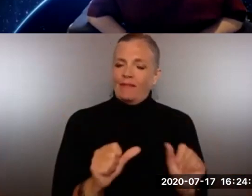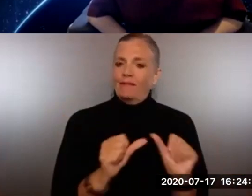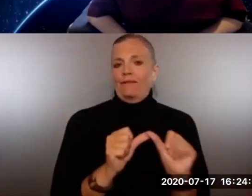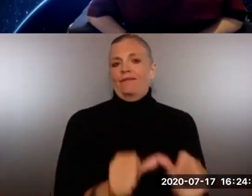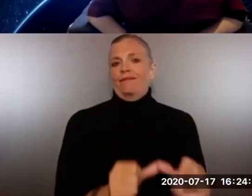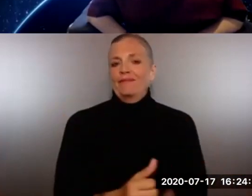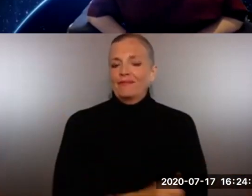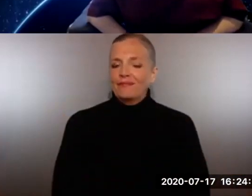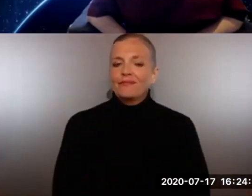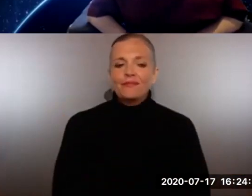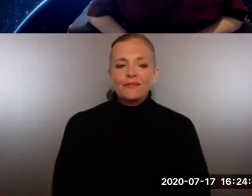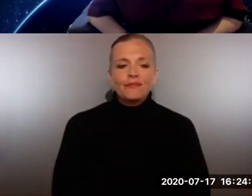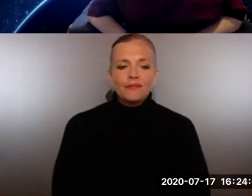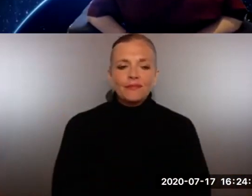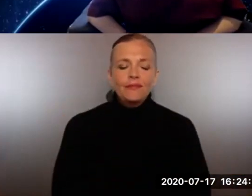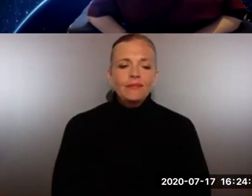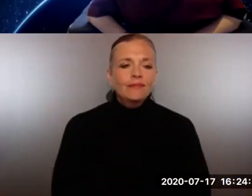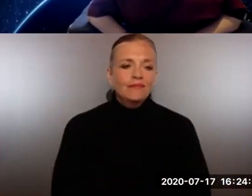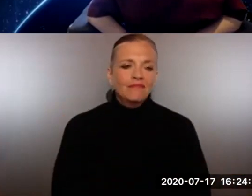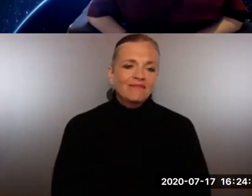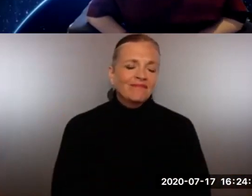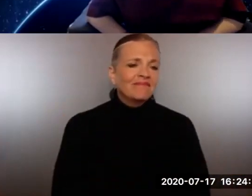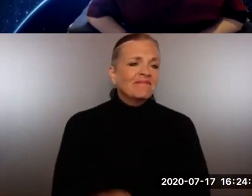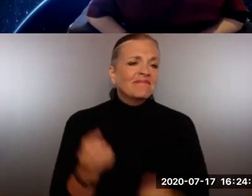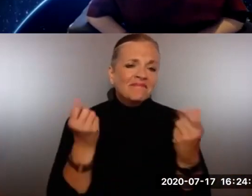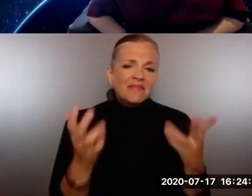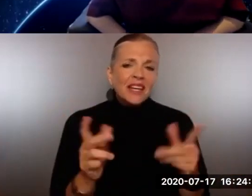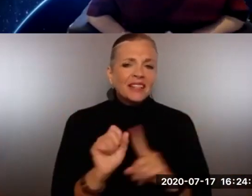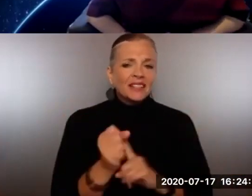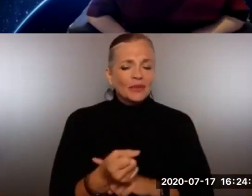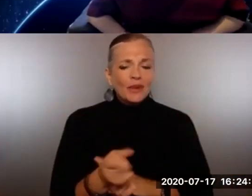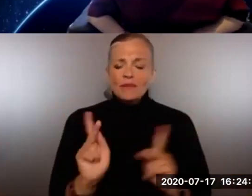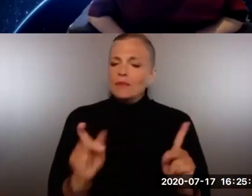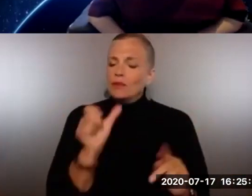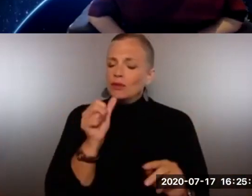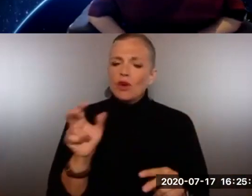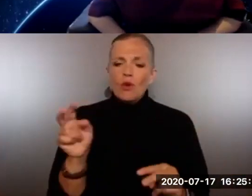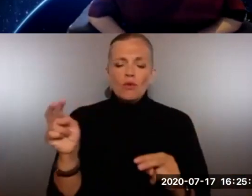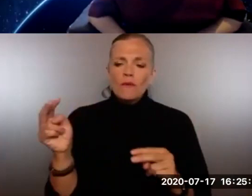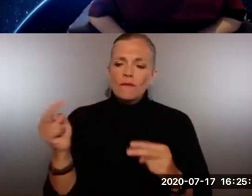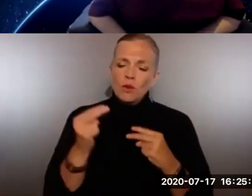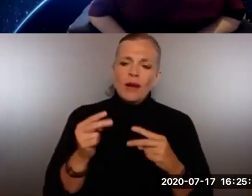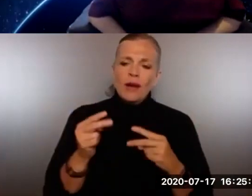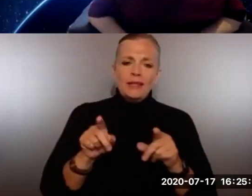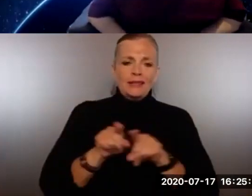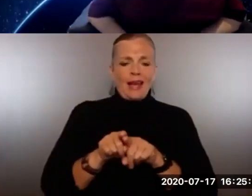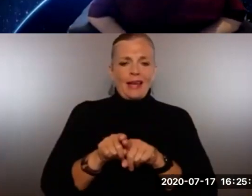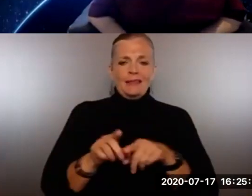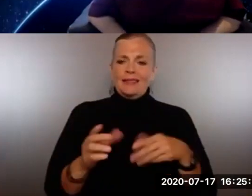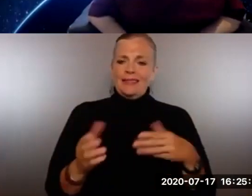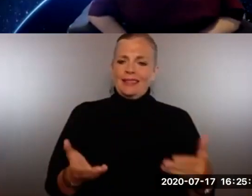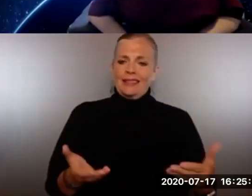do not view us as their peer. I believe that laws like the IDEA,